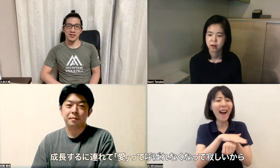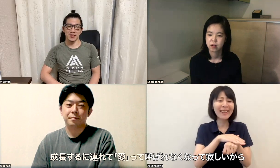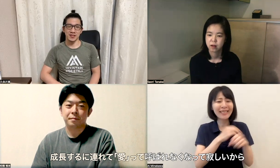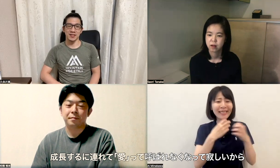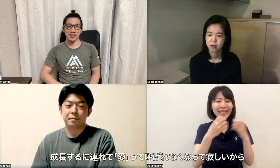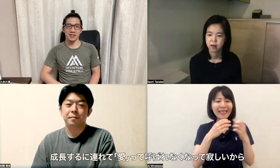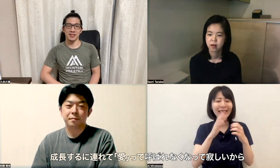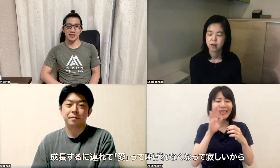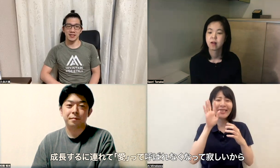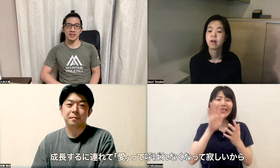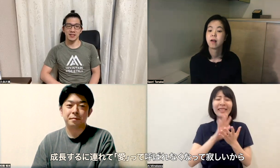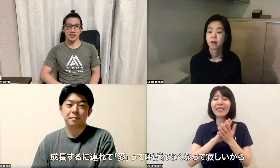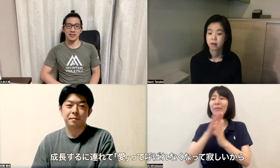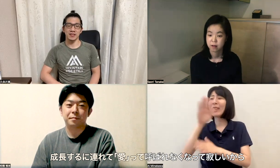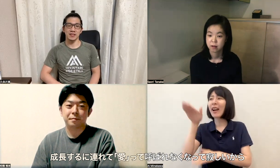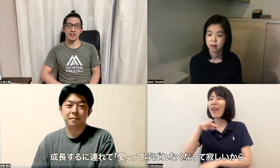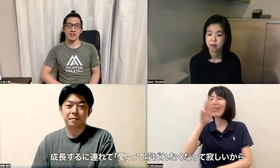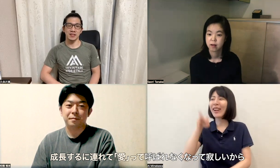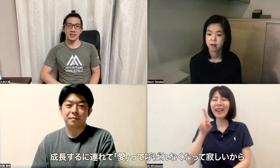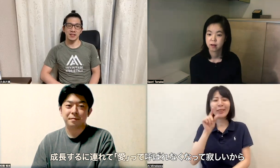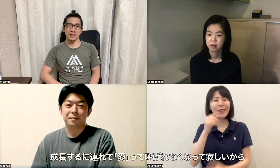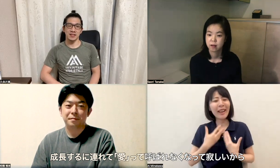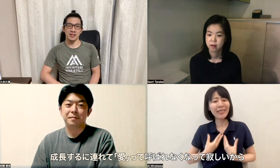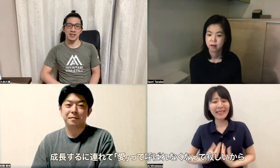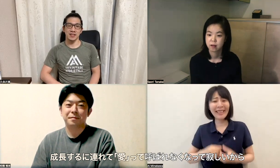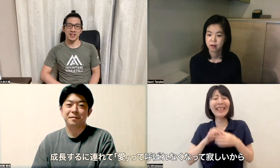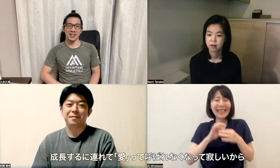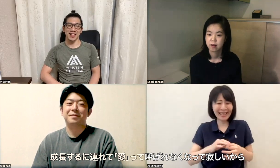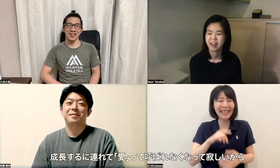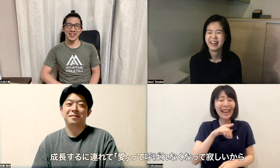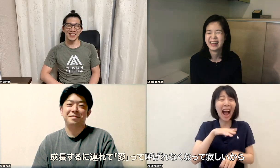People no longer calle me Ai, and it makes me sad.